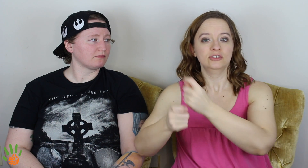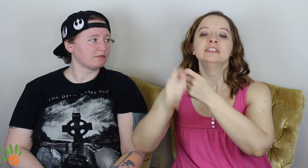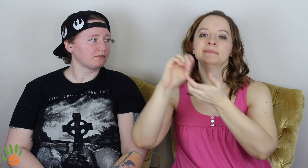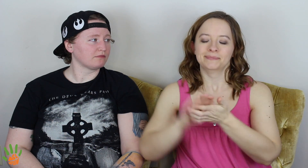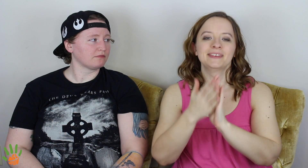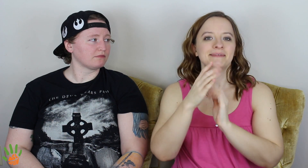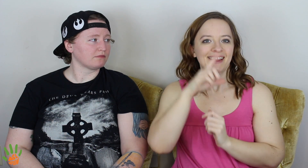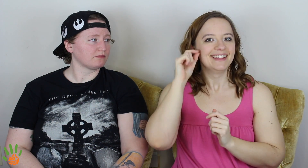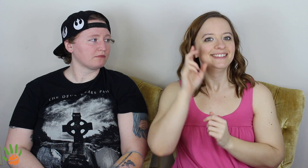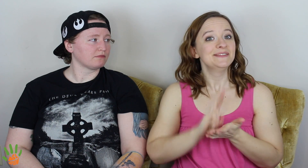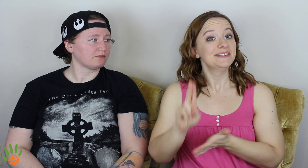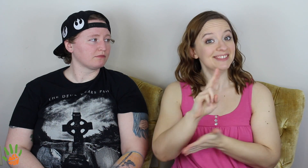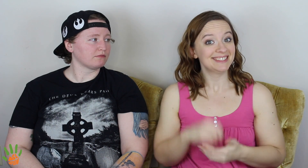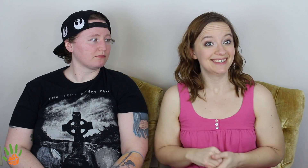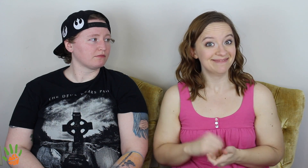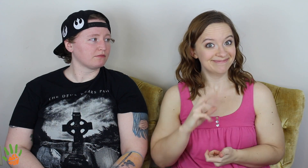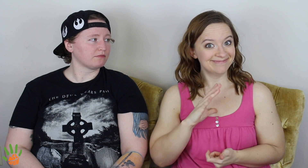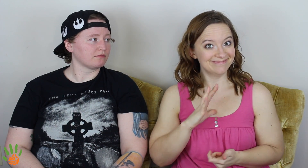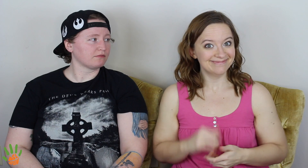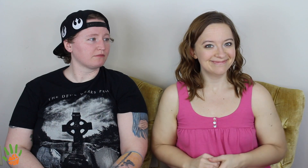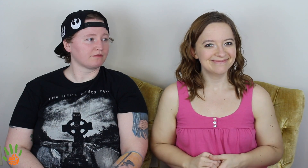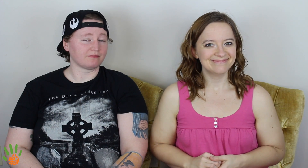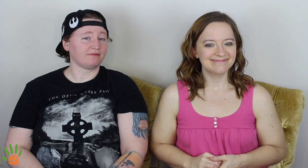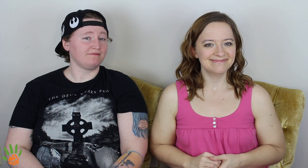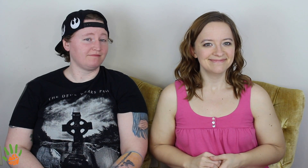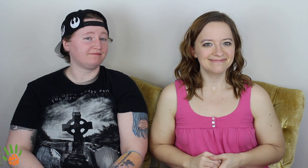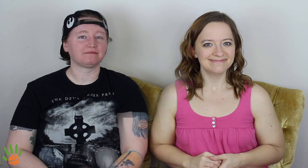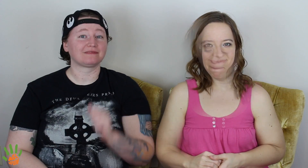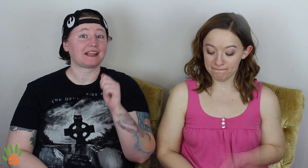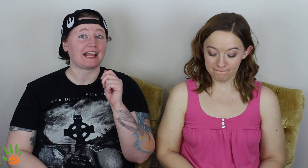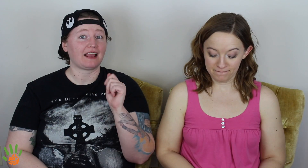it changed and now became Gallaudet University!